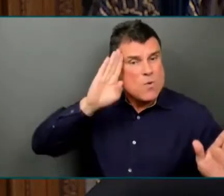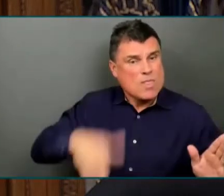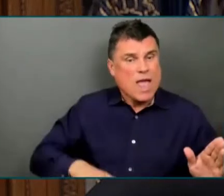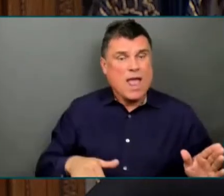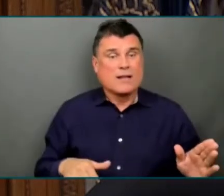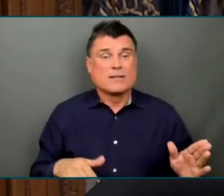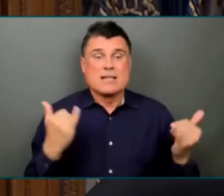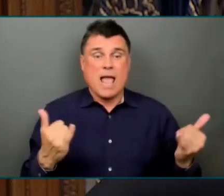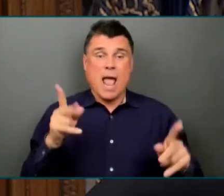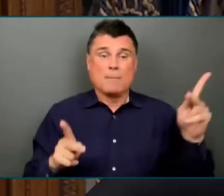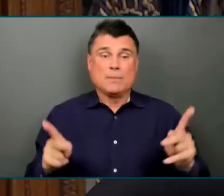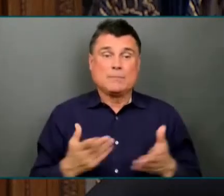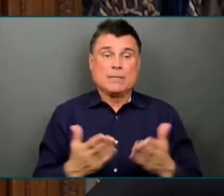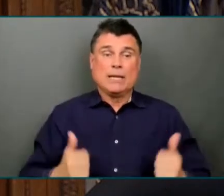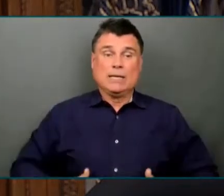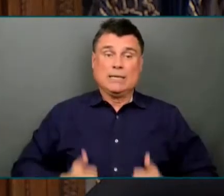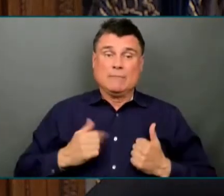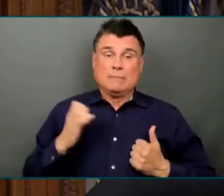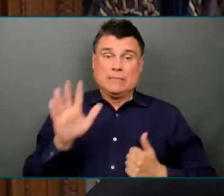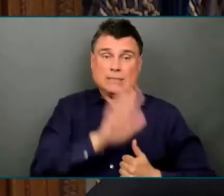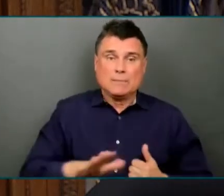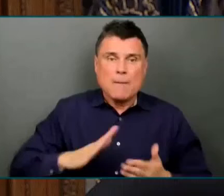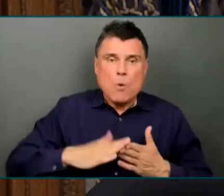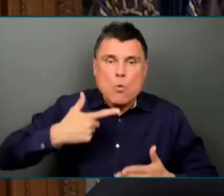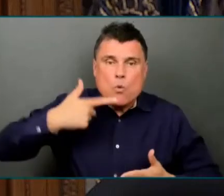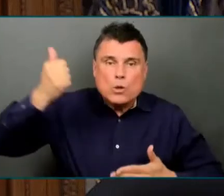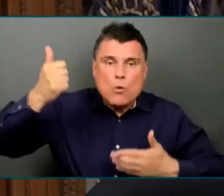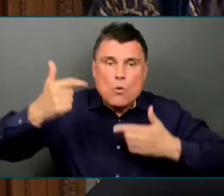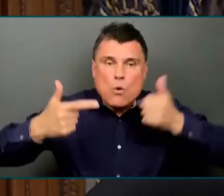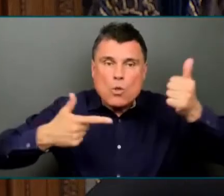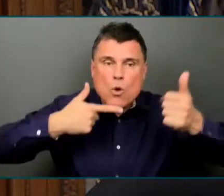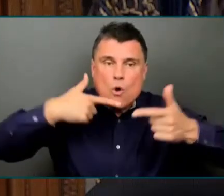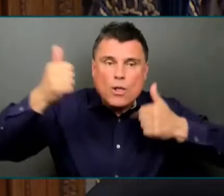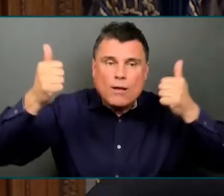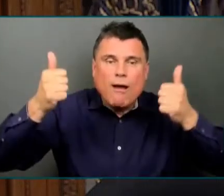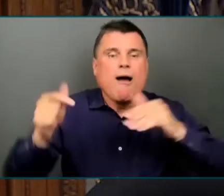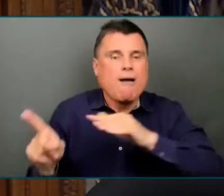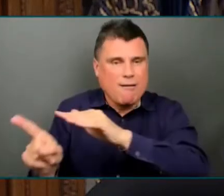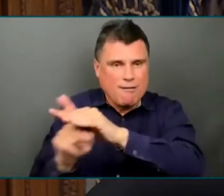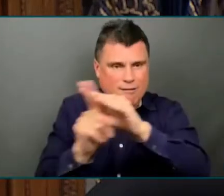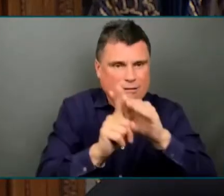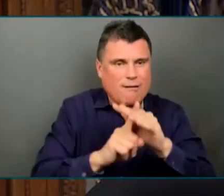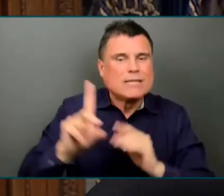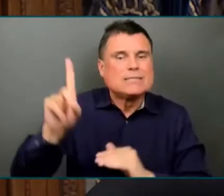Whether it’s genetics or, in cases like mine, an accident, more and more British Columbians